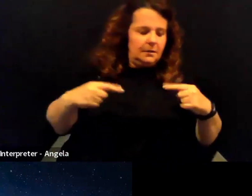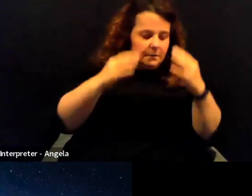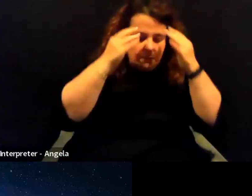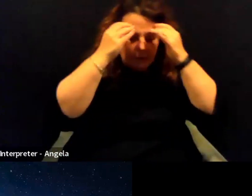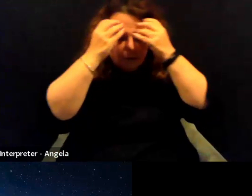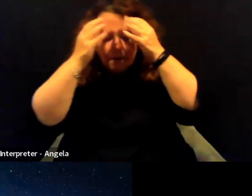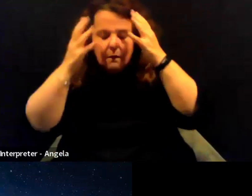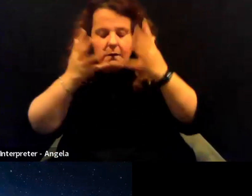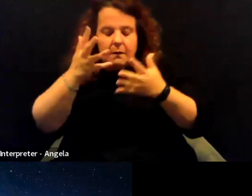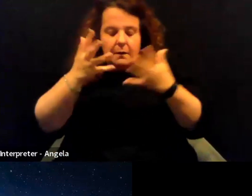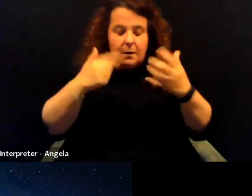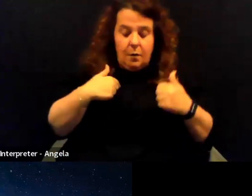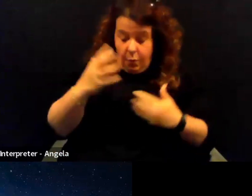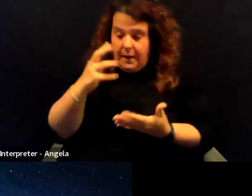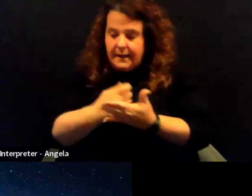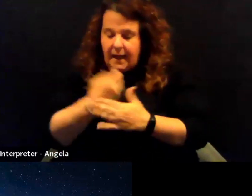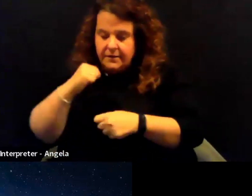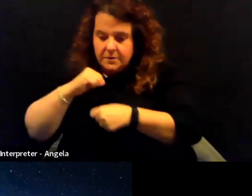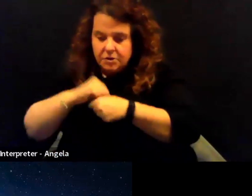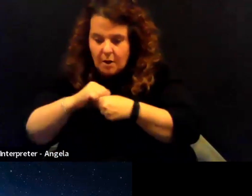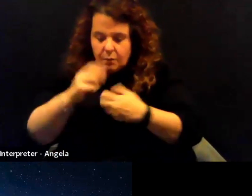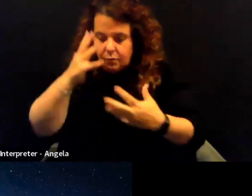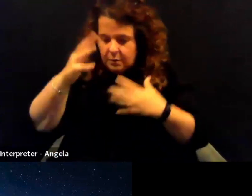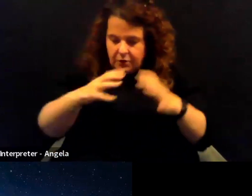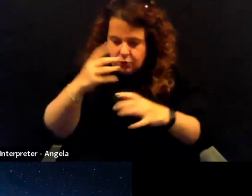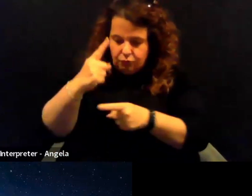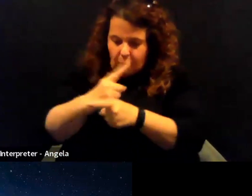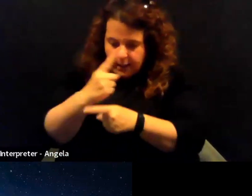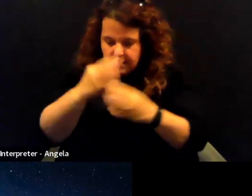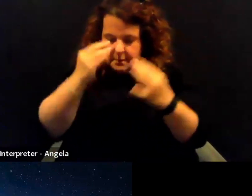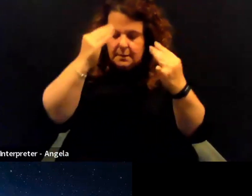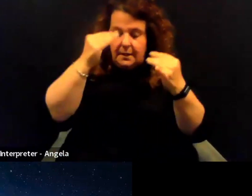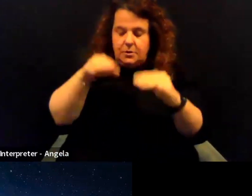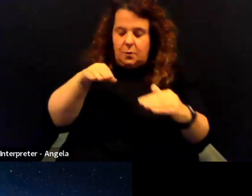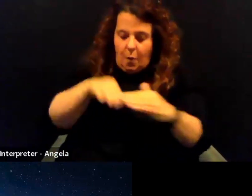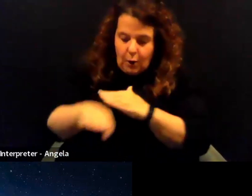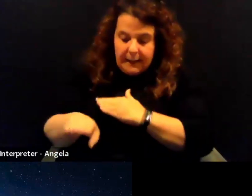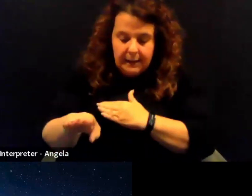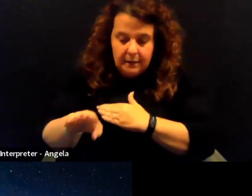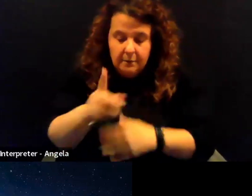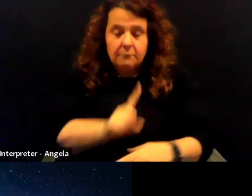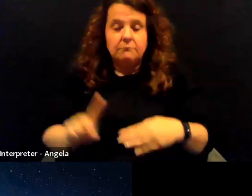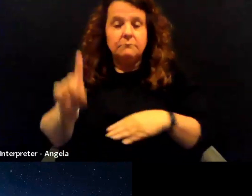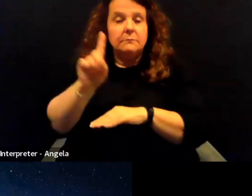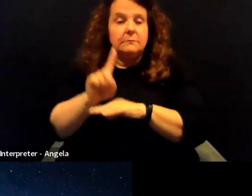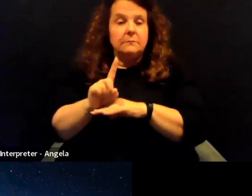You know, am I going to get this part? Am I going to do it? Right? And you walk in. He's like, you need to remember,